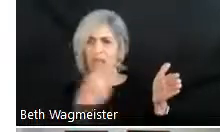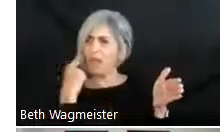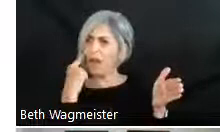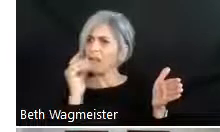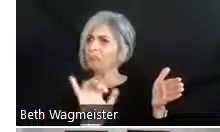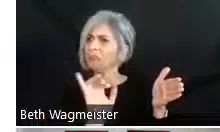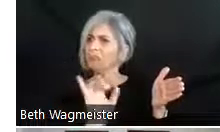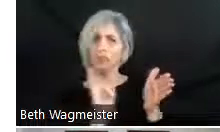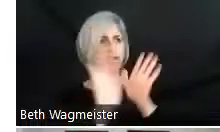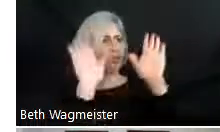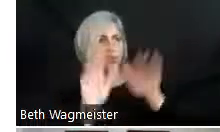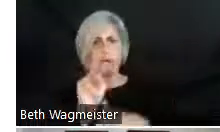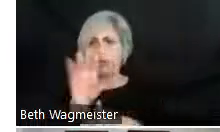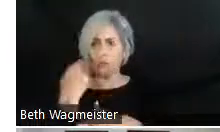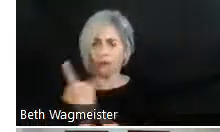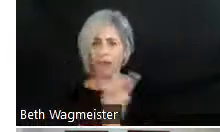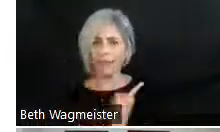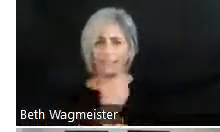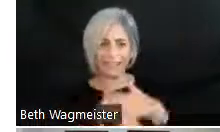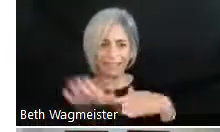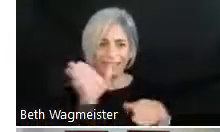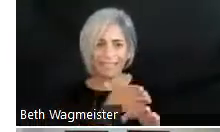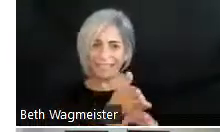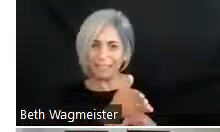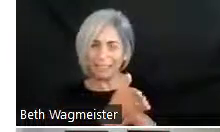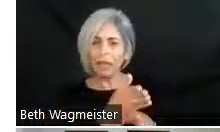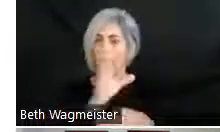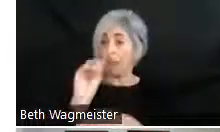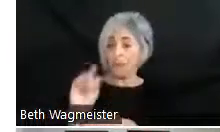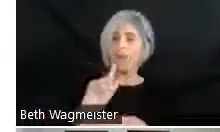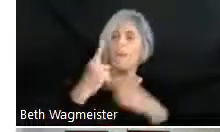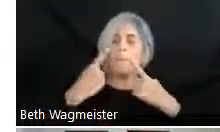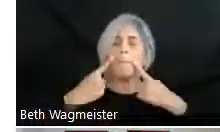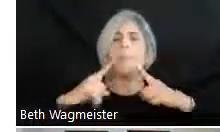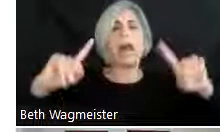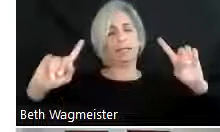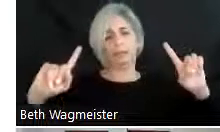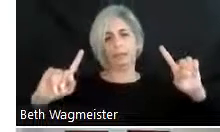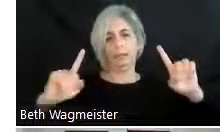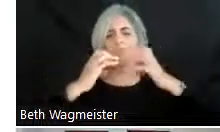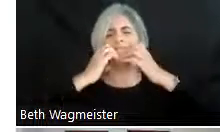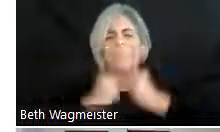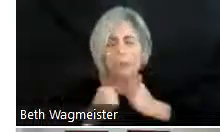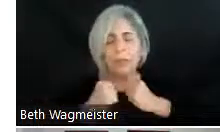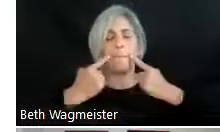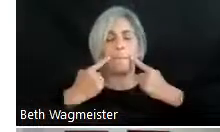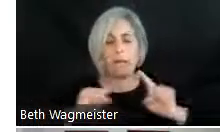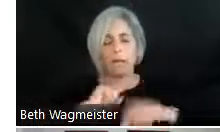great news for us, right? It sounds like companies are finally starting to care about accessibility